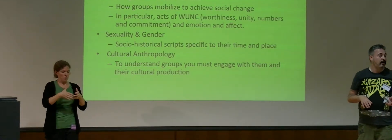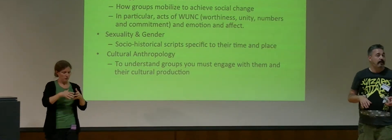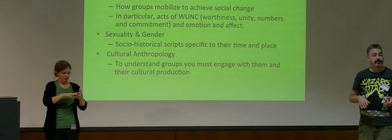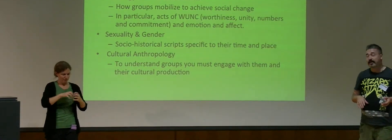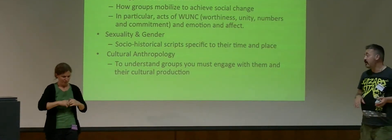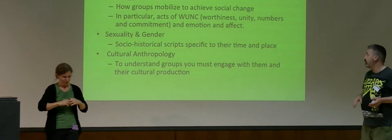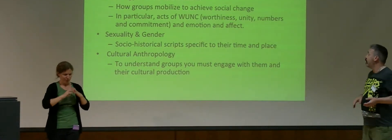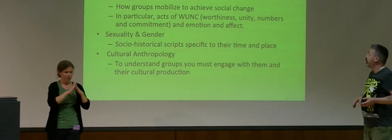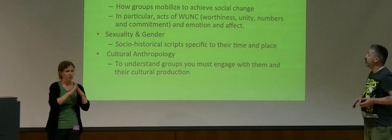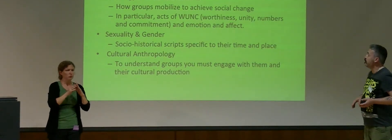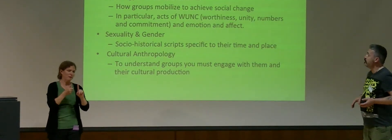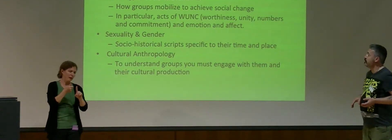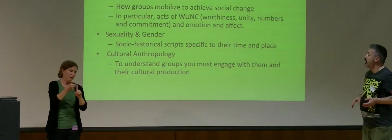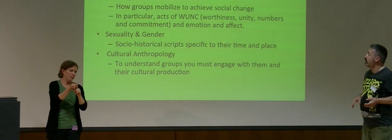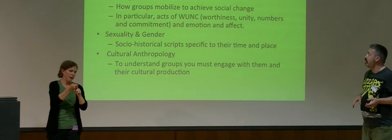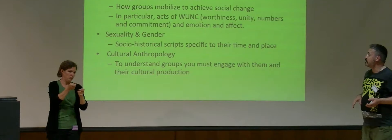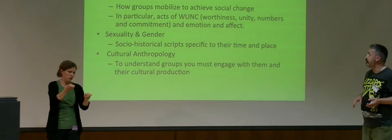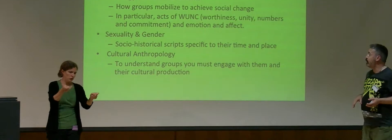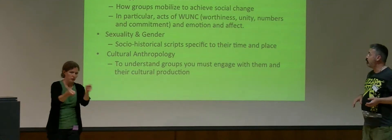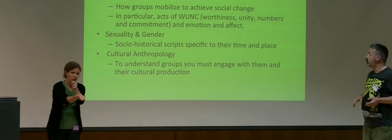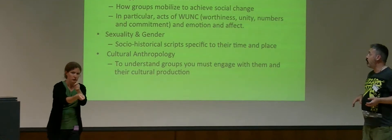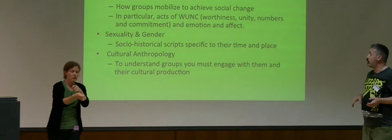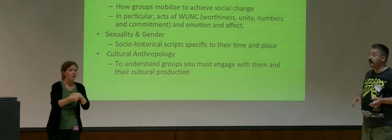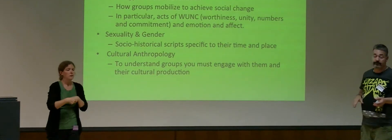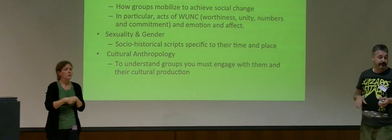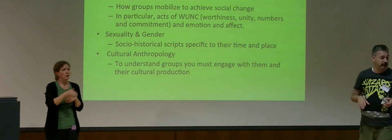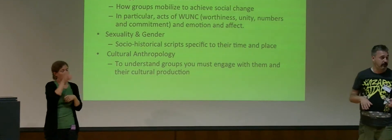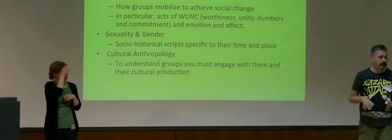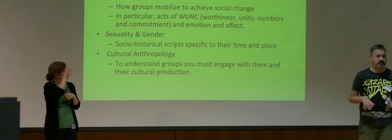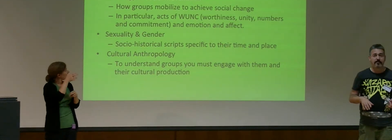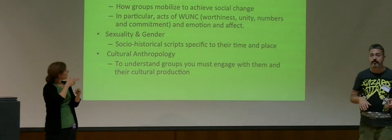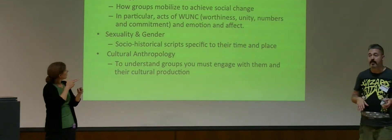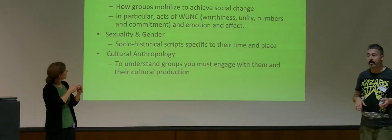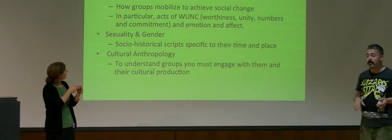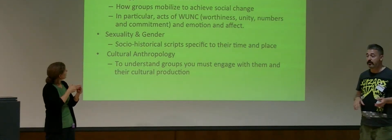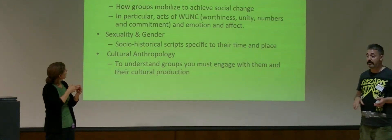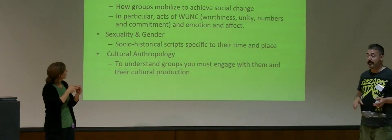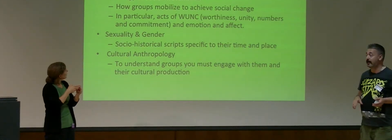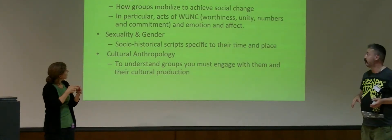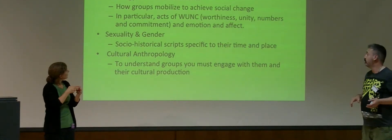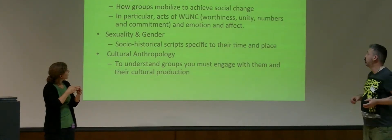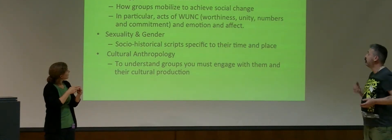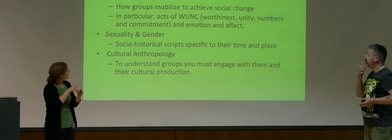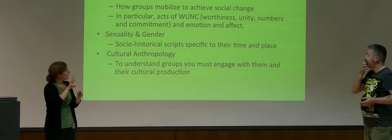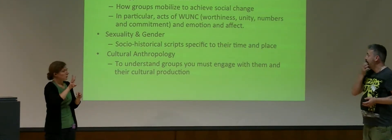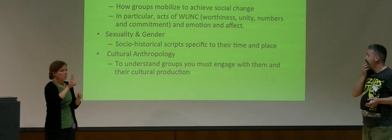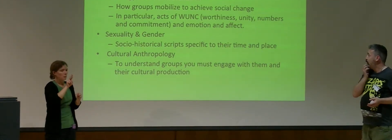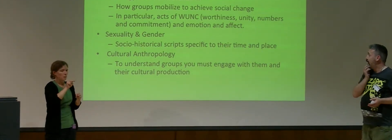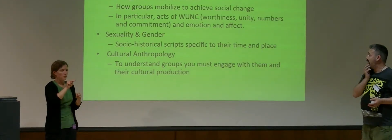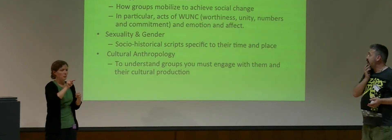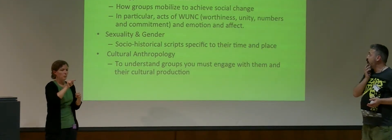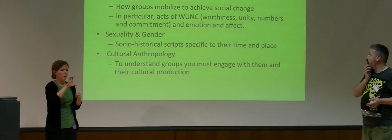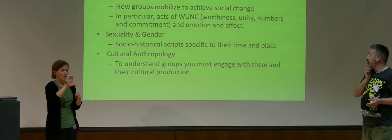In particular, it uses a concept called WUNC. It comes from a guy called Tilly.